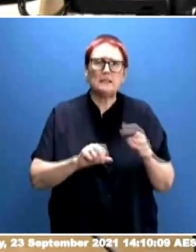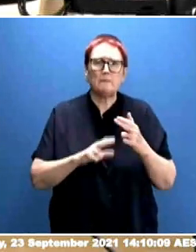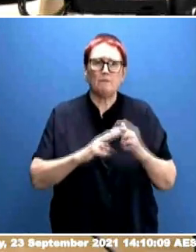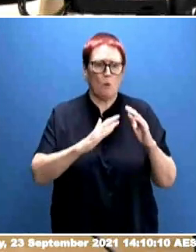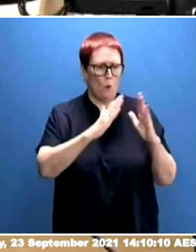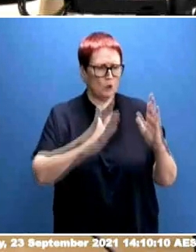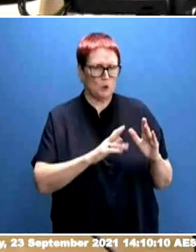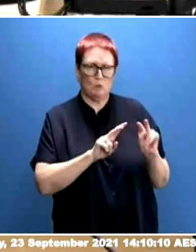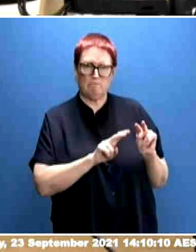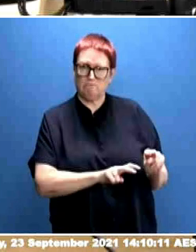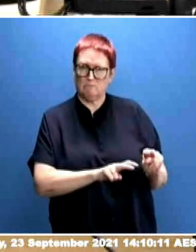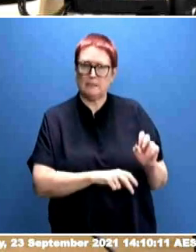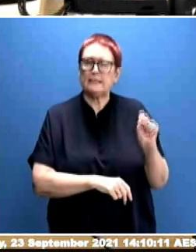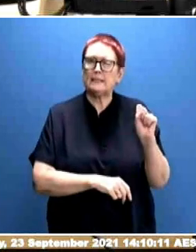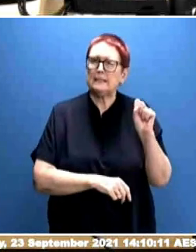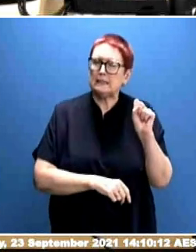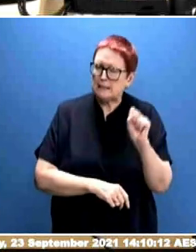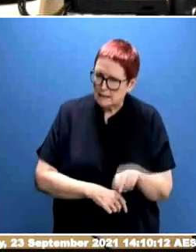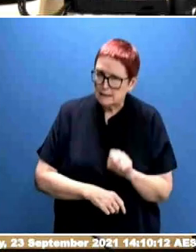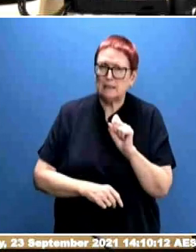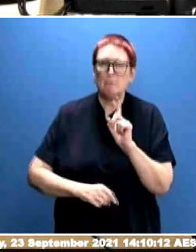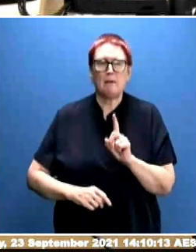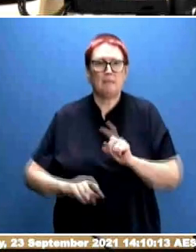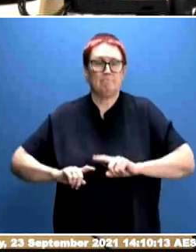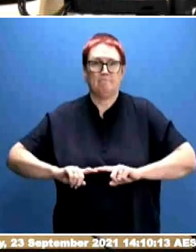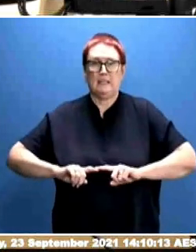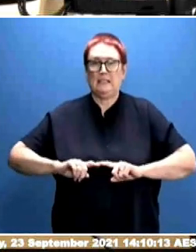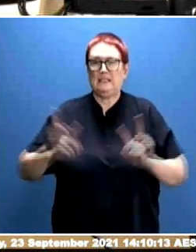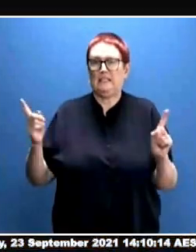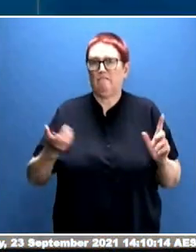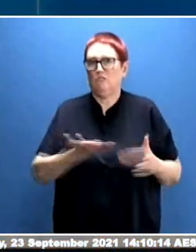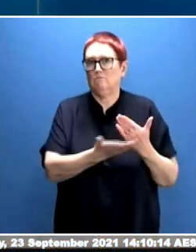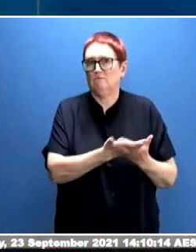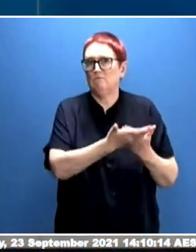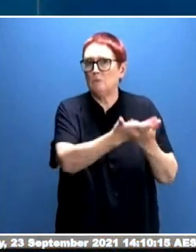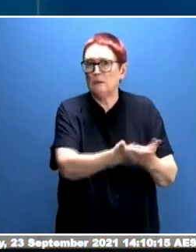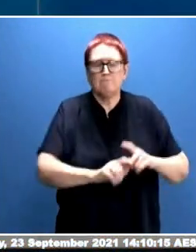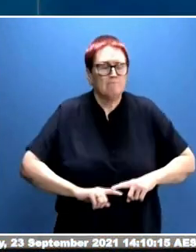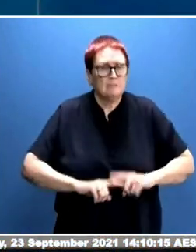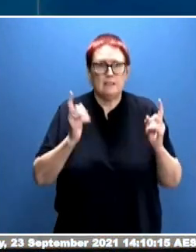There was, but it was quite a different proposal, or quite a different model than now.